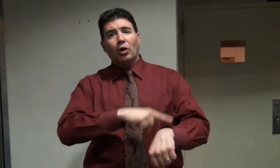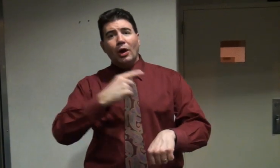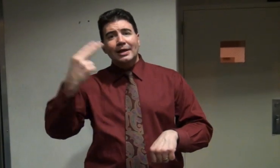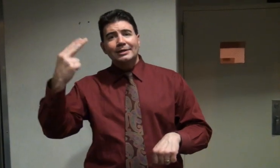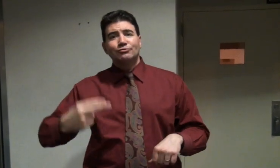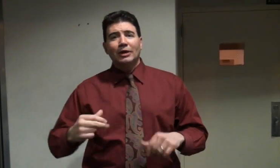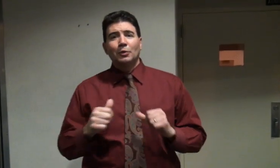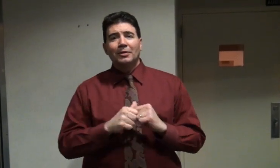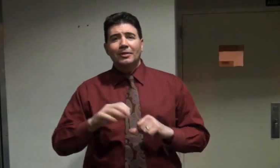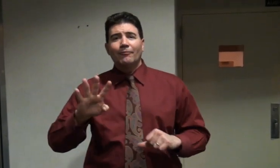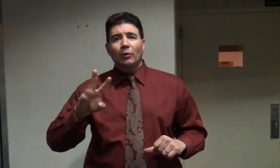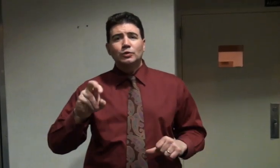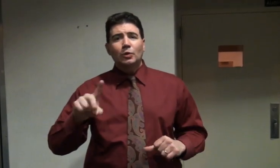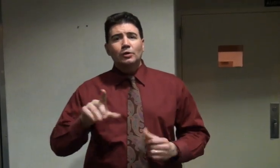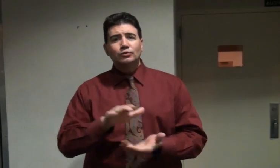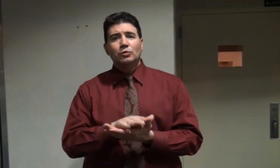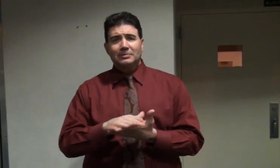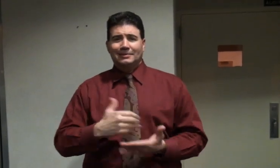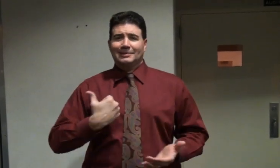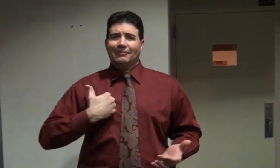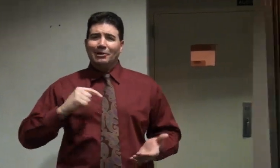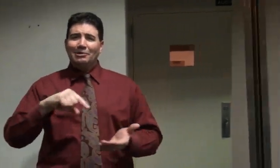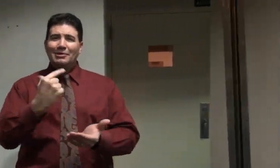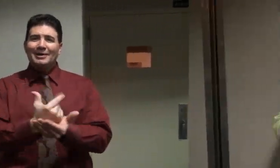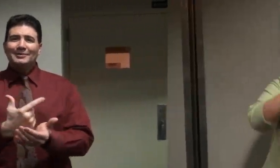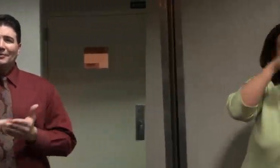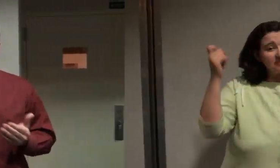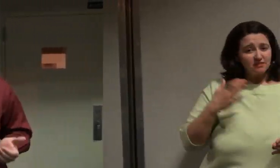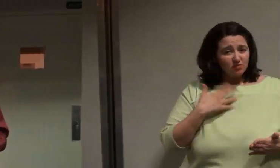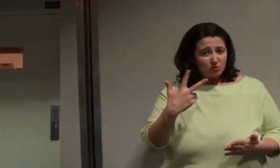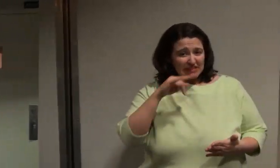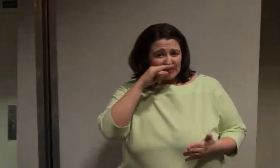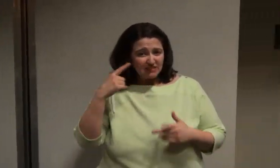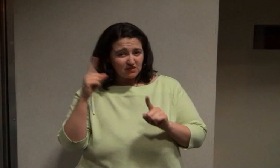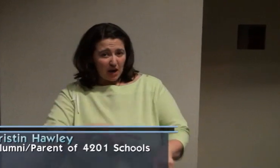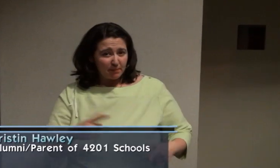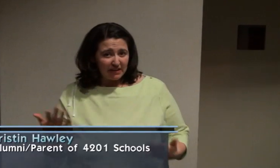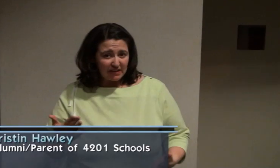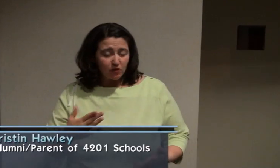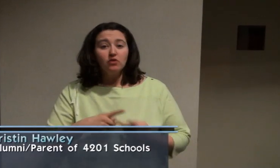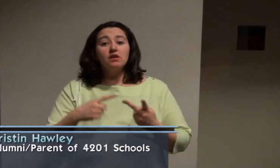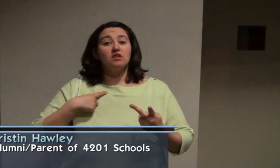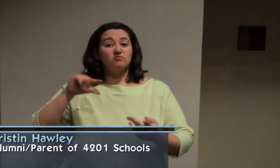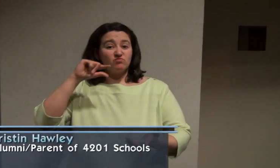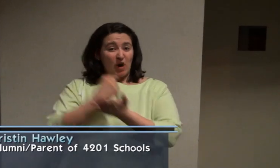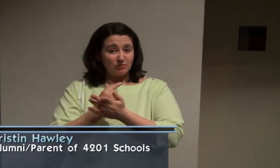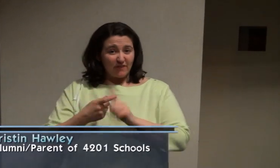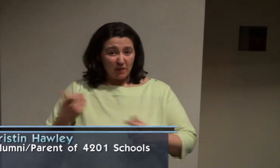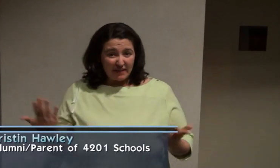I have a long history with 4201 schools because, I myself, graduated from this program. [Kristin Hawley] My children come here.